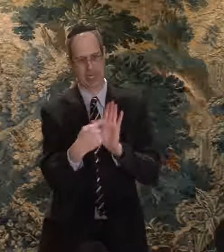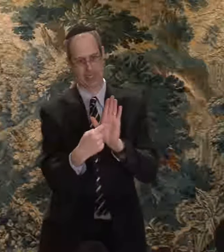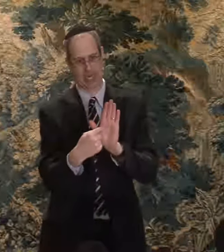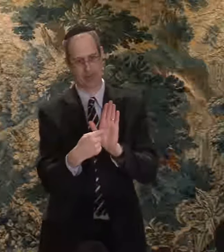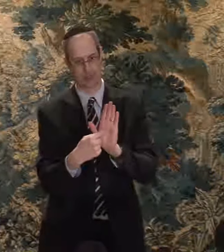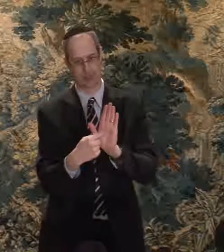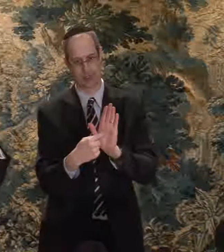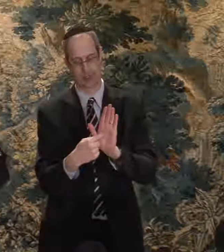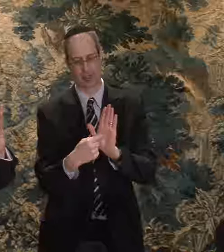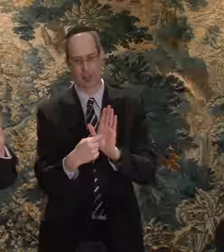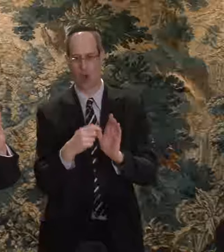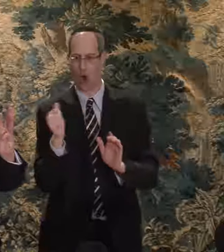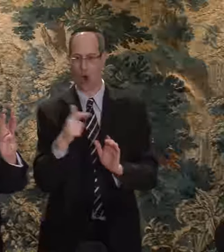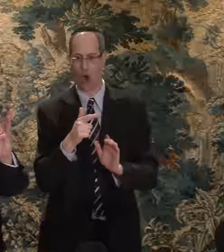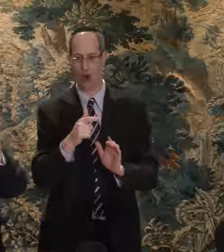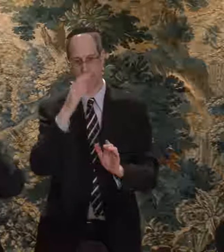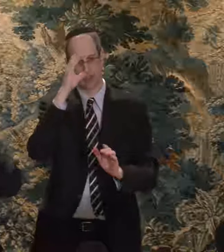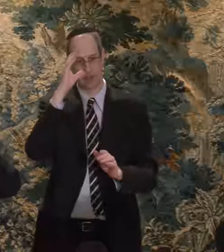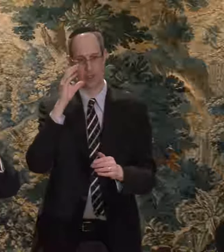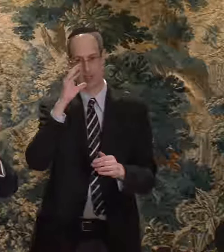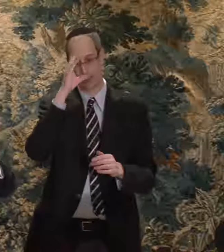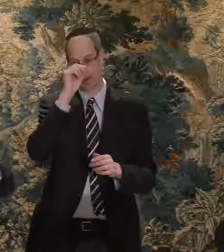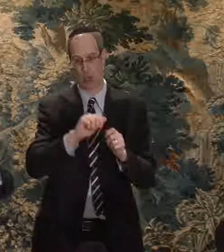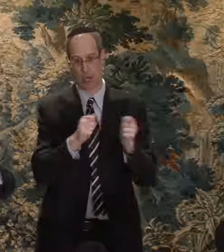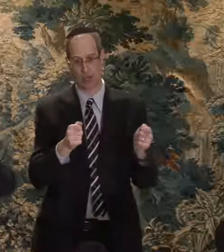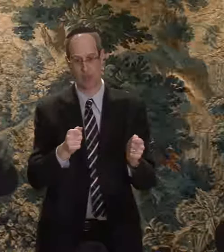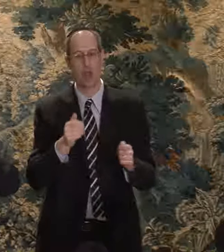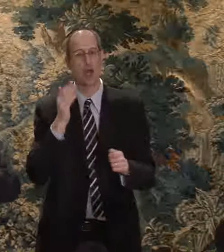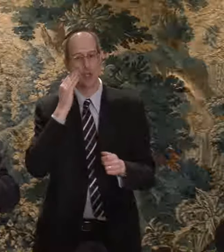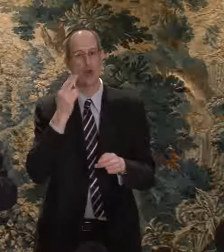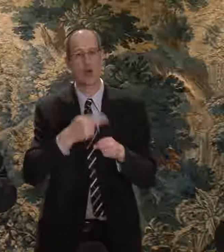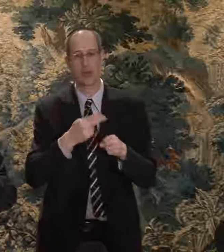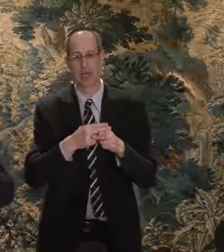older Tommy at home he will recognize these names and to me the first time I